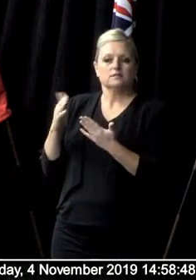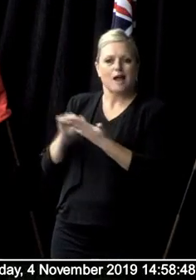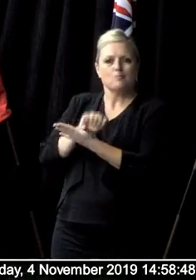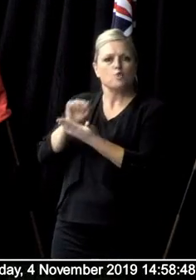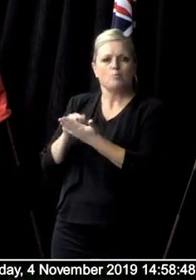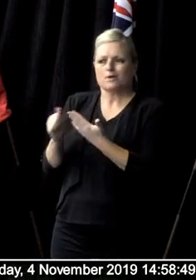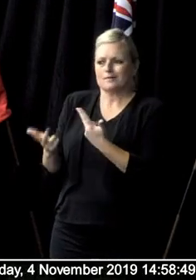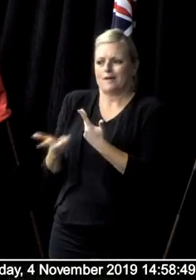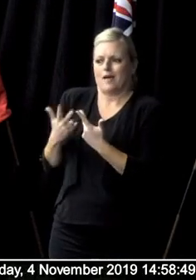Yes.